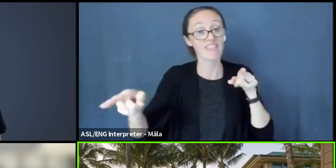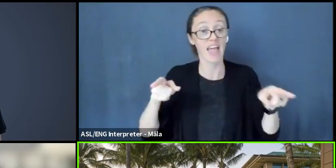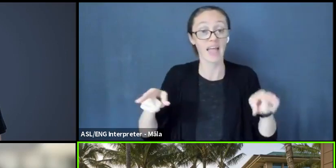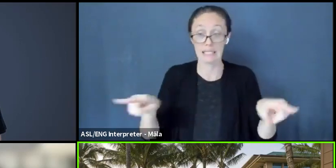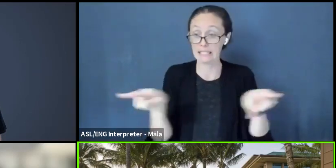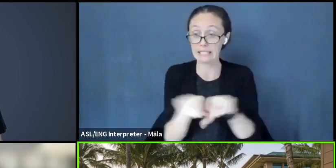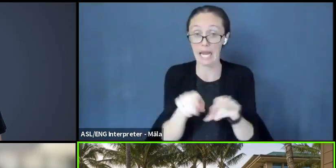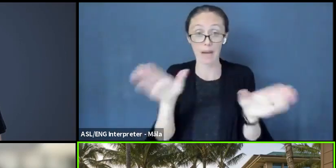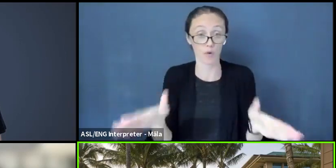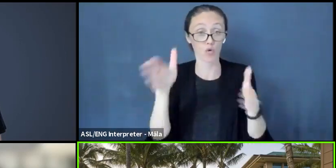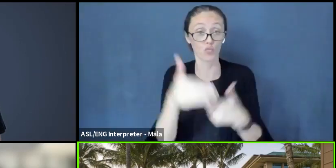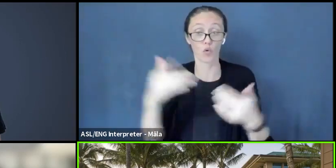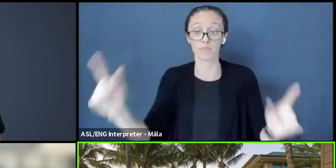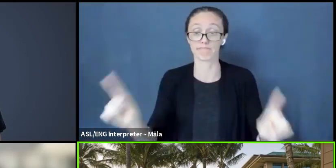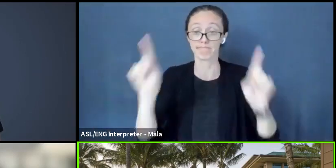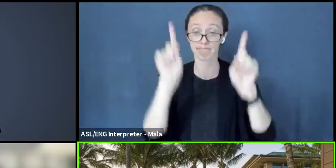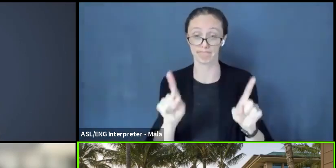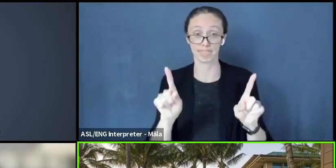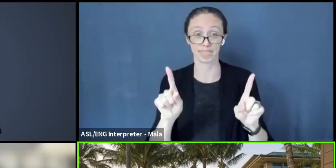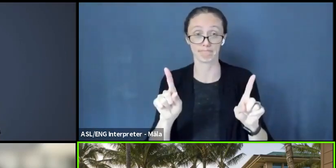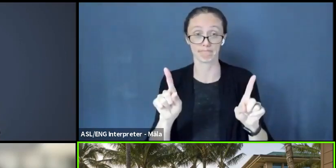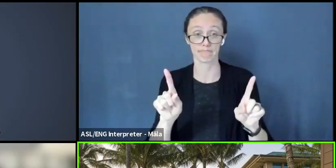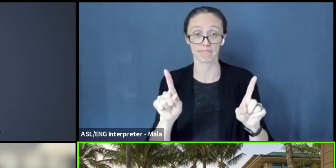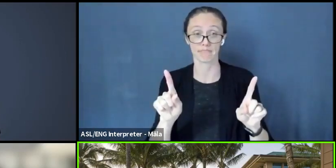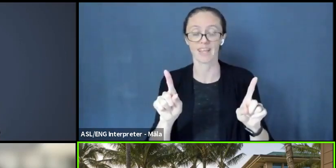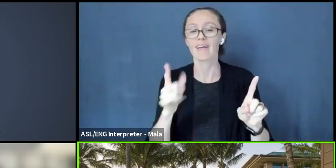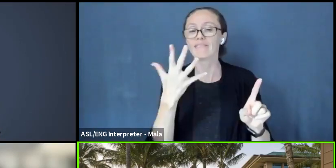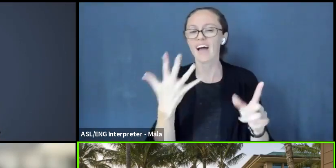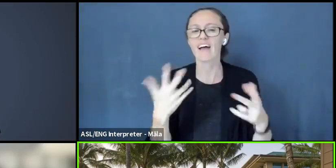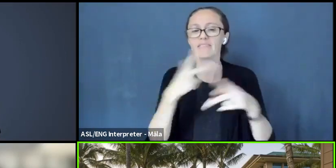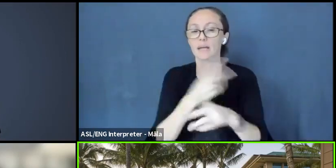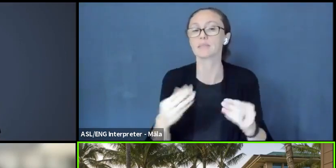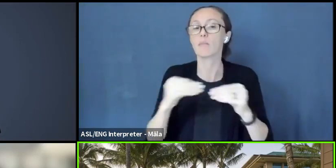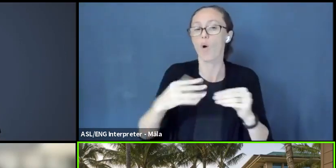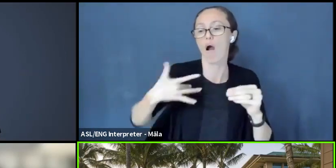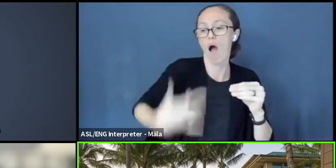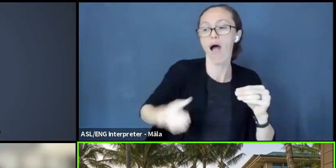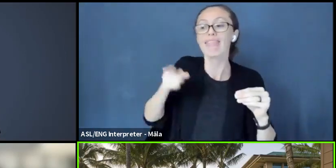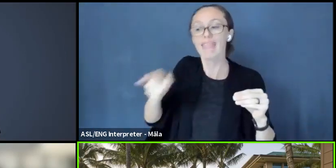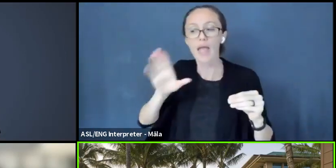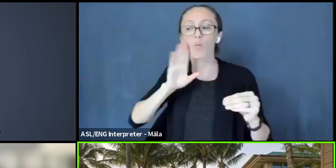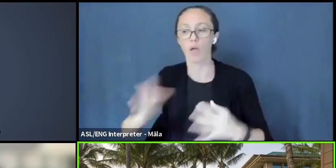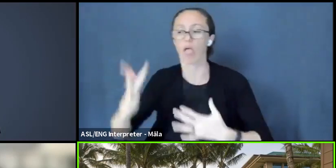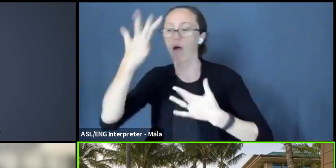it is five times more likely than the unvaccinated person would get the Delta variant.